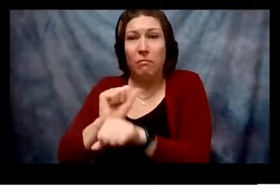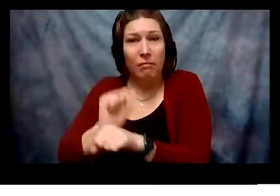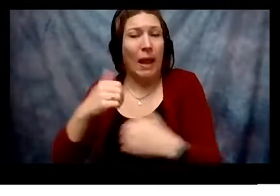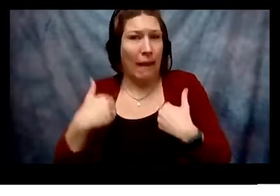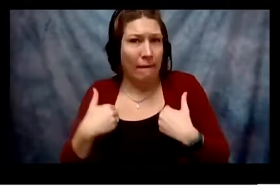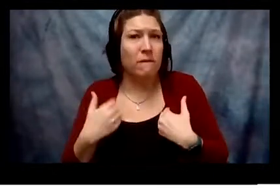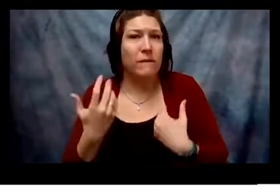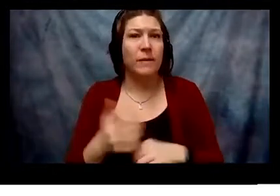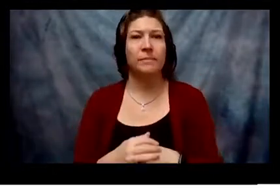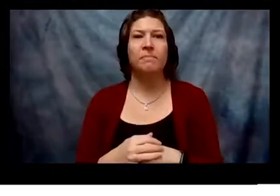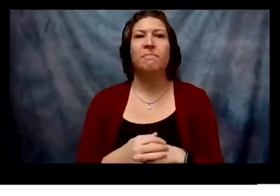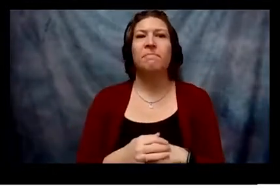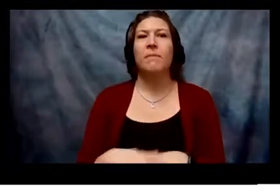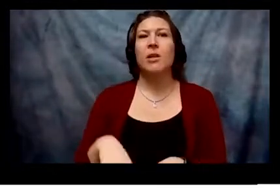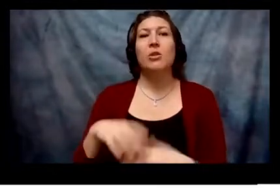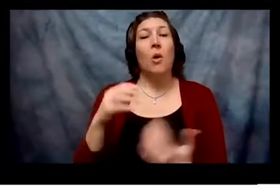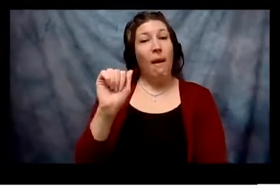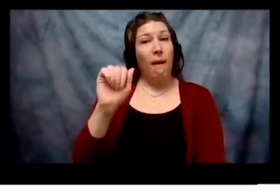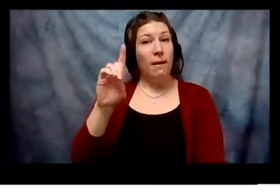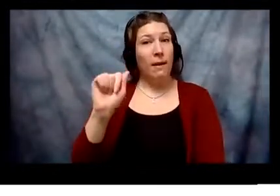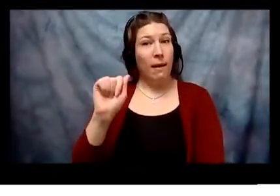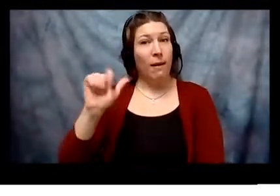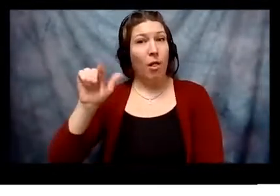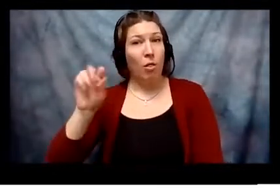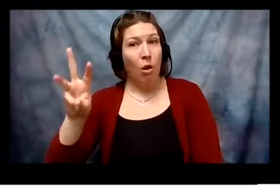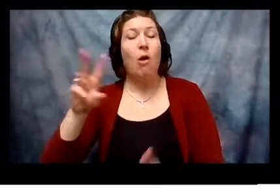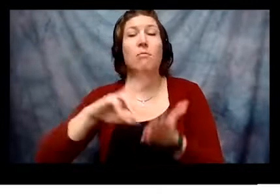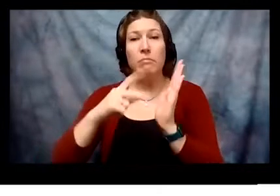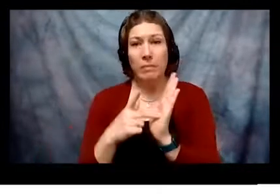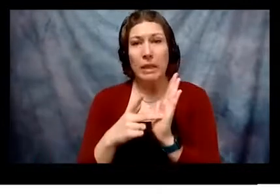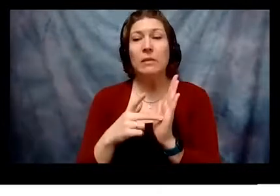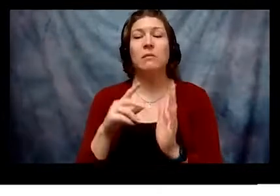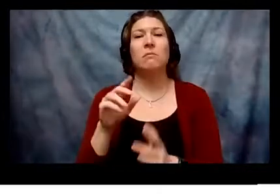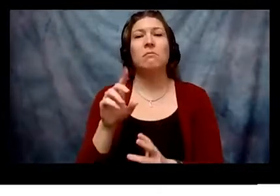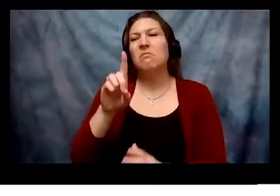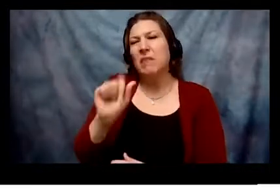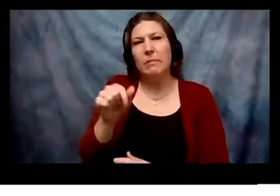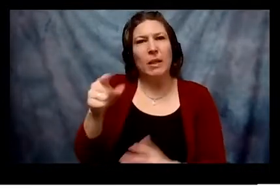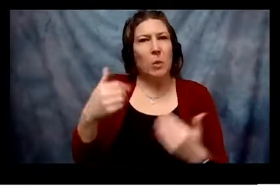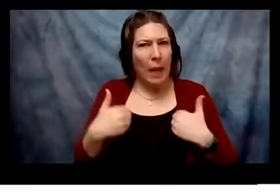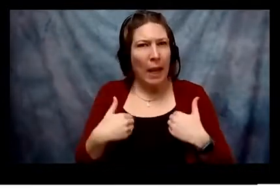ADA law means you have limits in one or more major life activities.